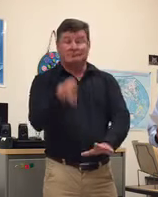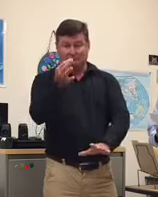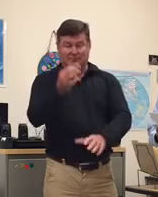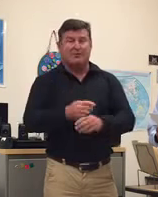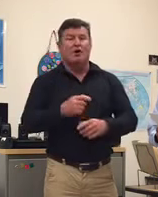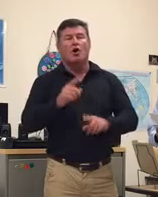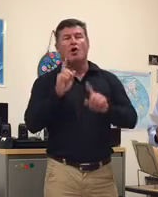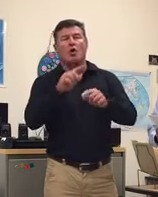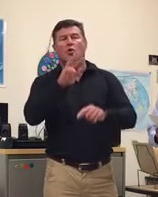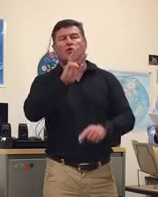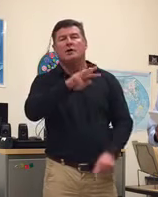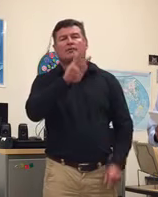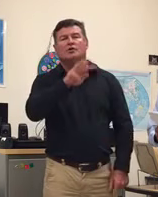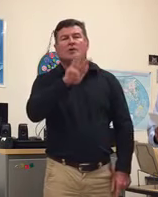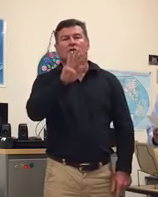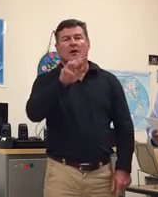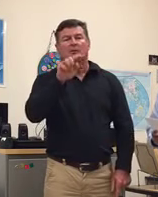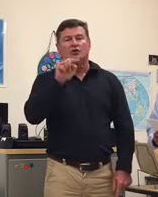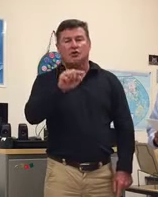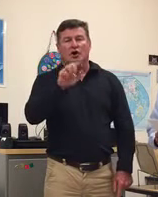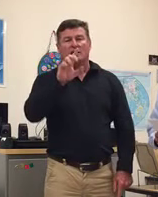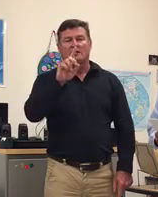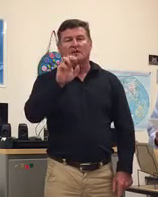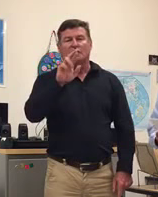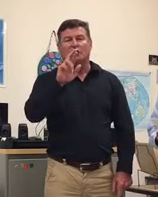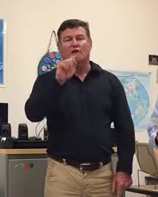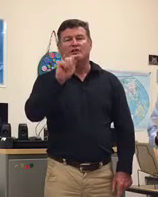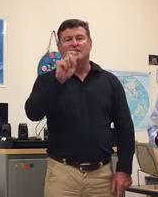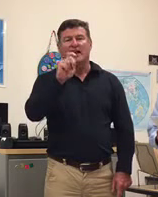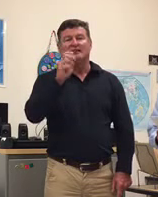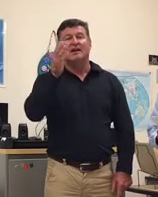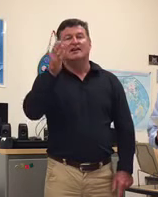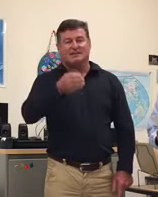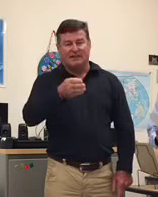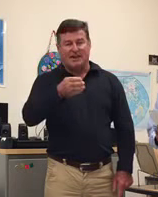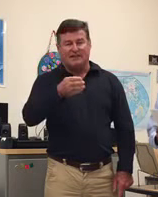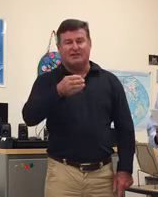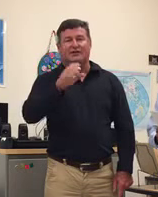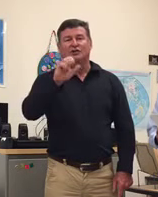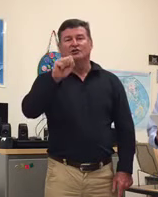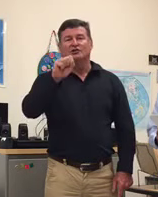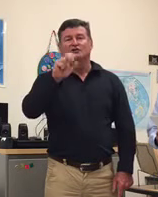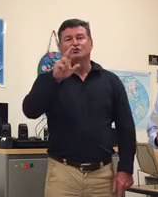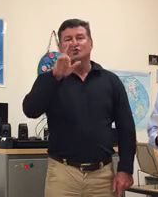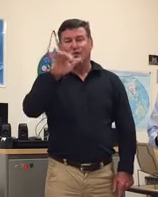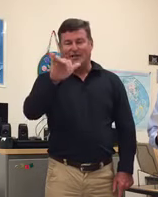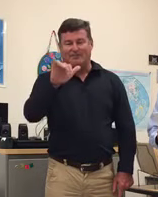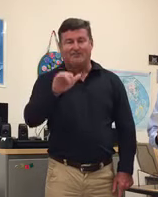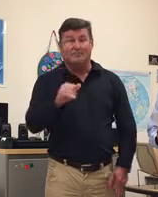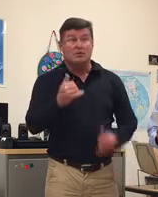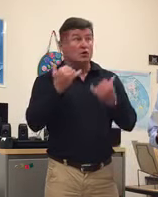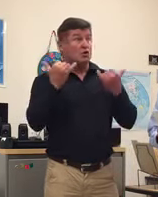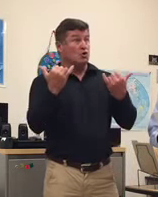of the survey at www.drtx.org/survey. Again, today's Facebook live event is